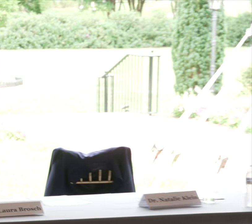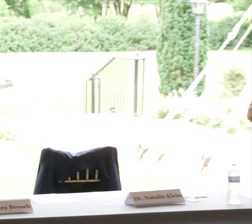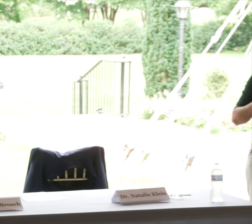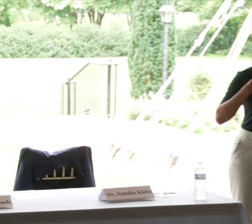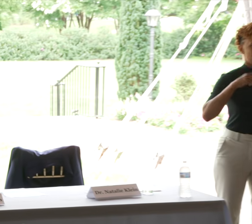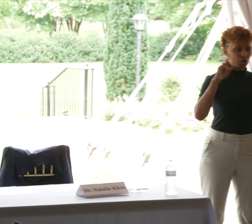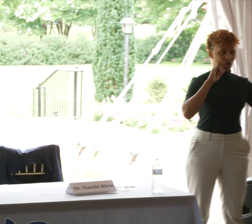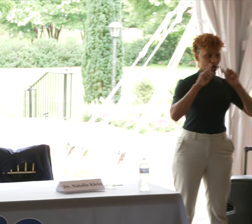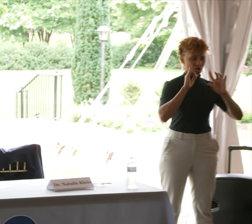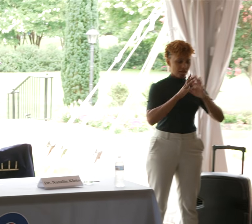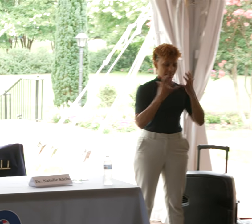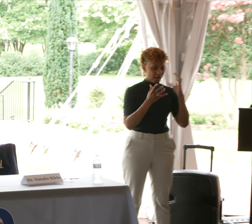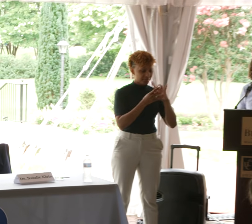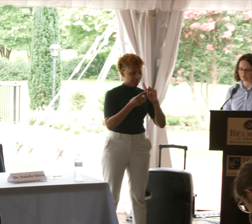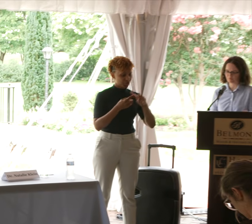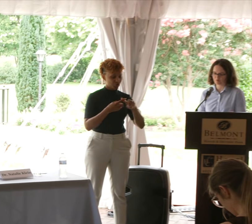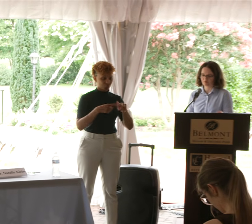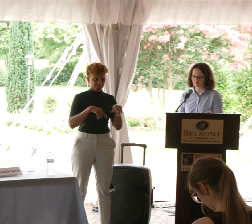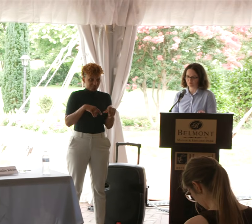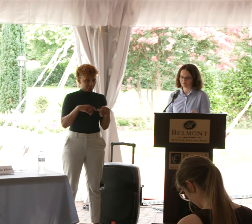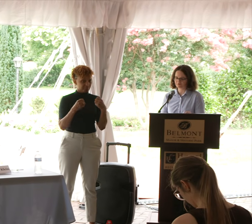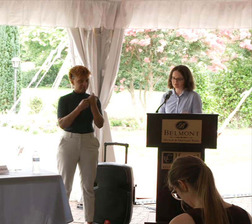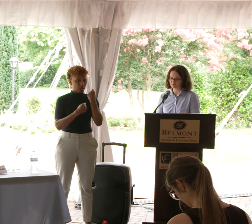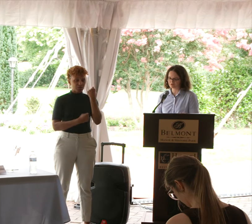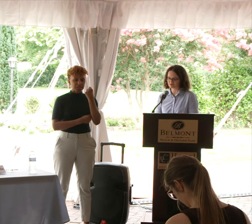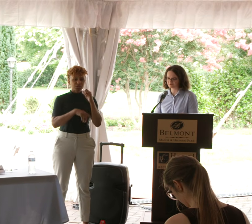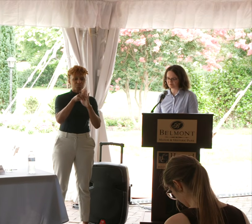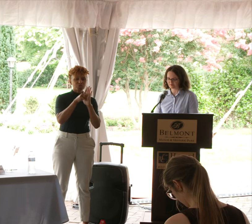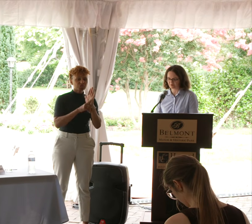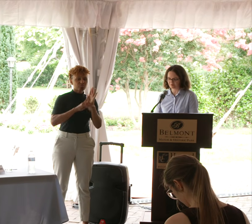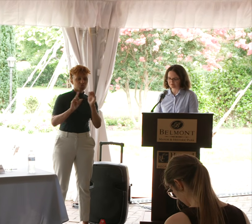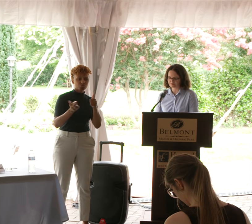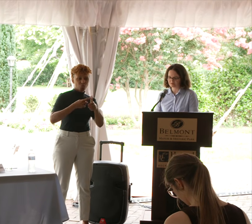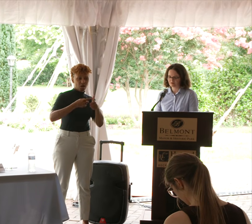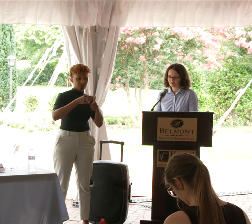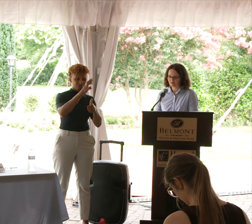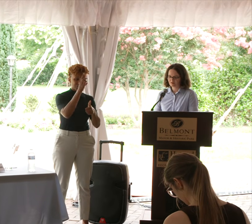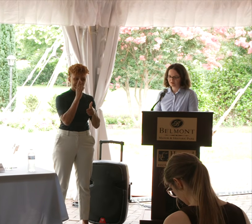foundational principles in the Belmont Report, the first of which is Respect For Persons. Can